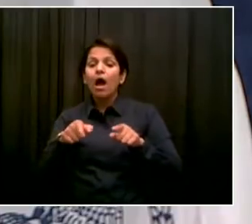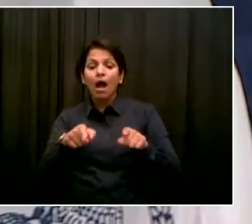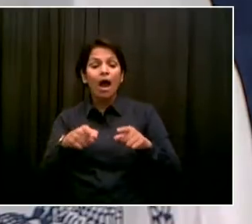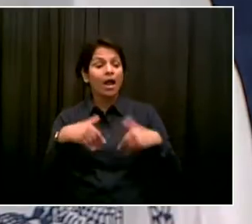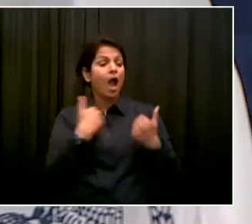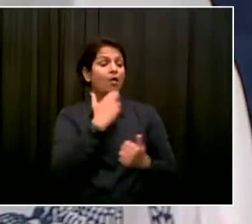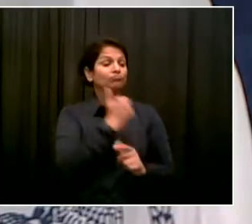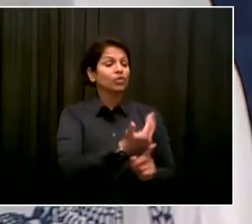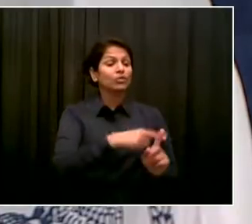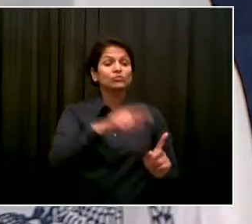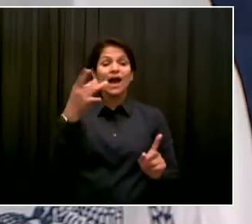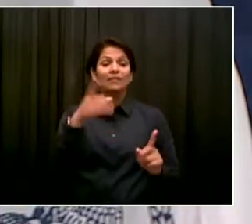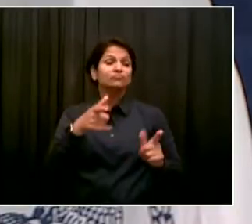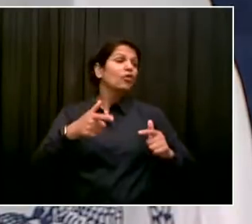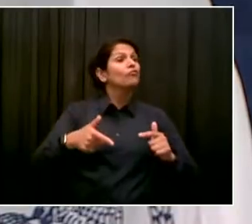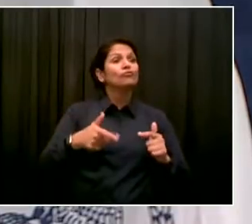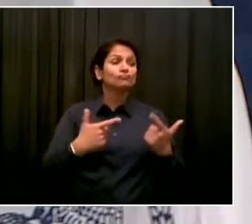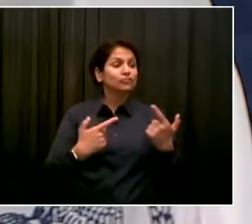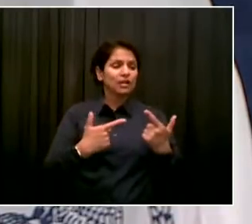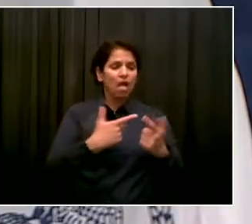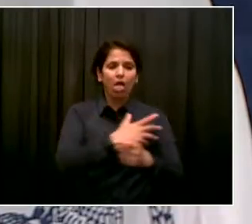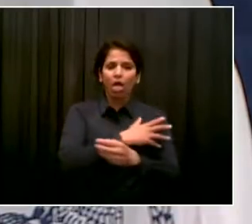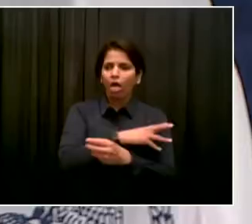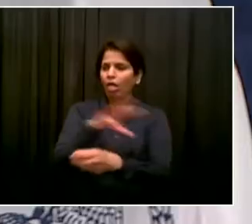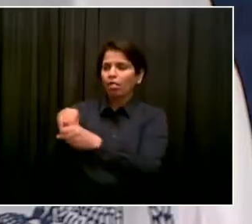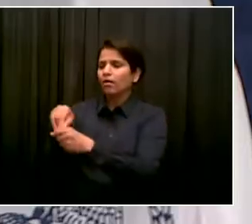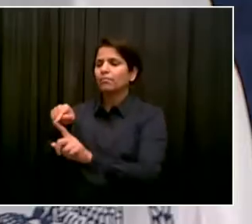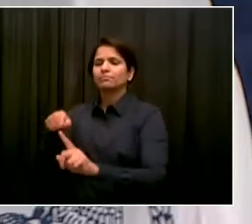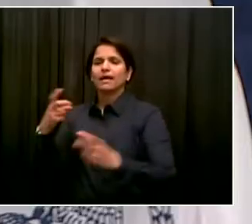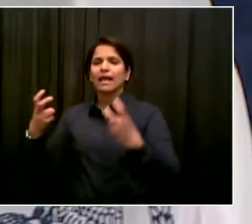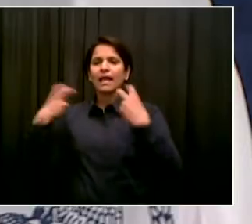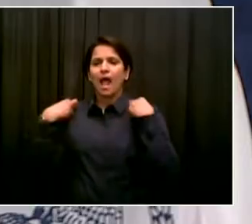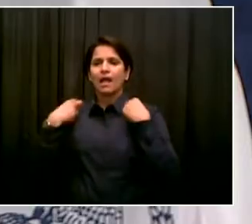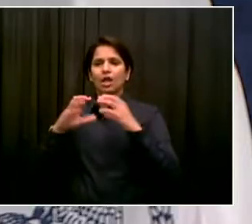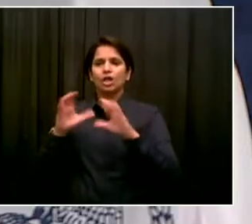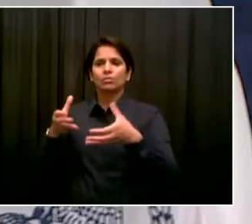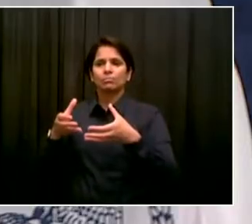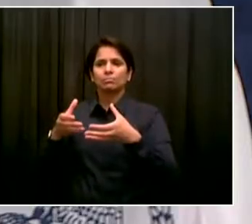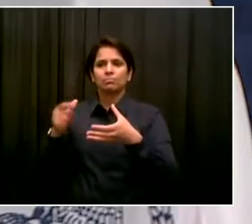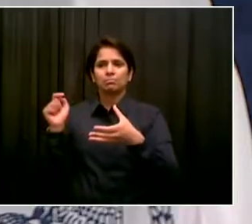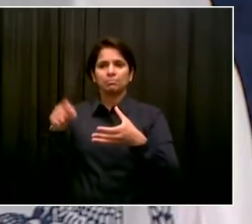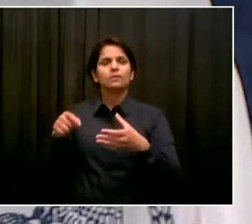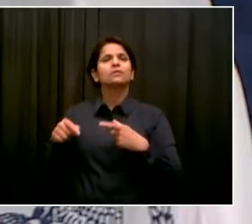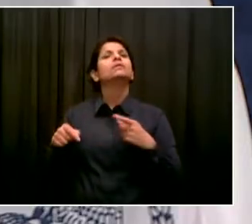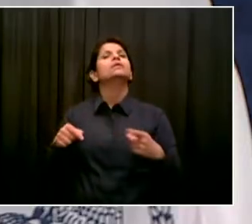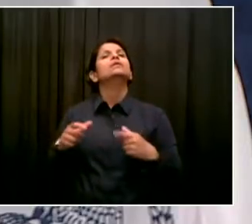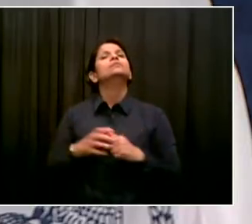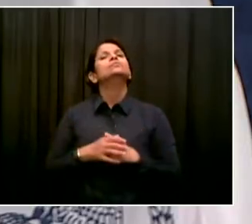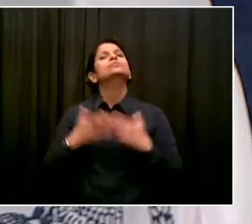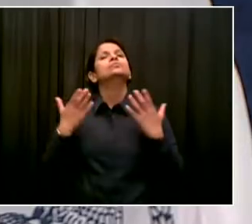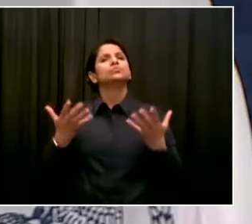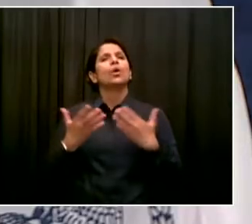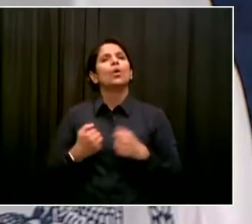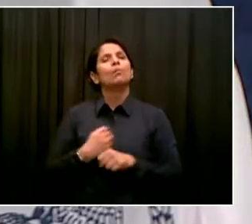THEM TOWARDS A BETRTE PATH. WE DO KNOW TOO MUCH VIOLNECE IS OMCMTTIEBYD